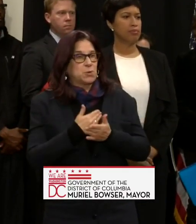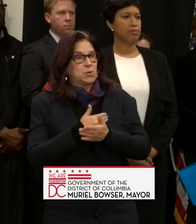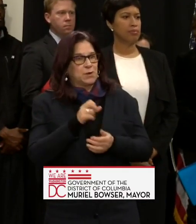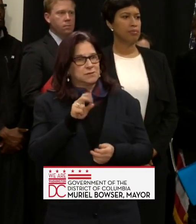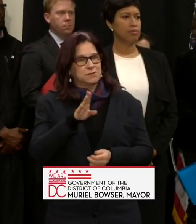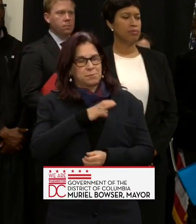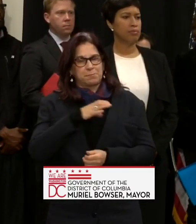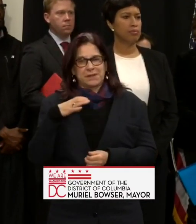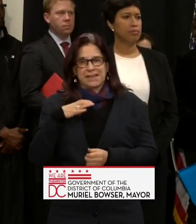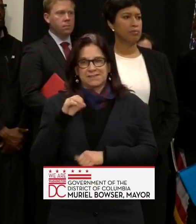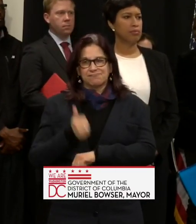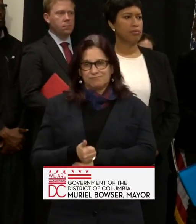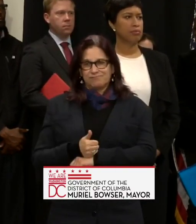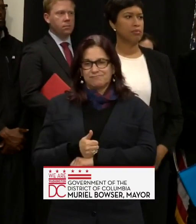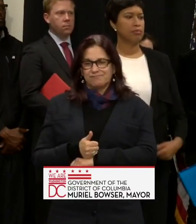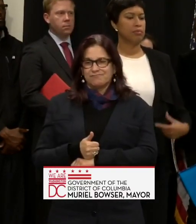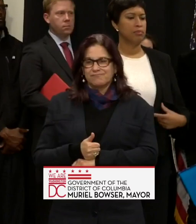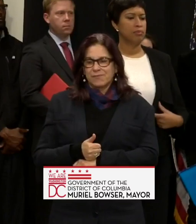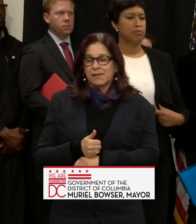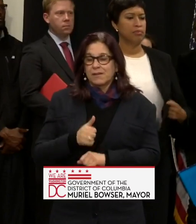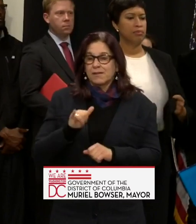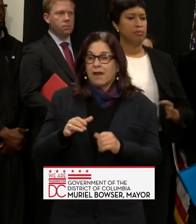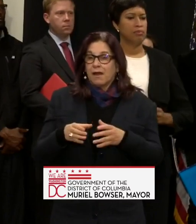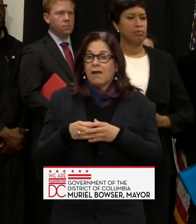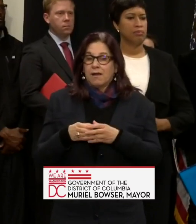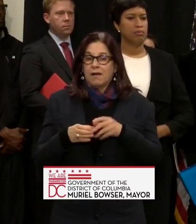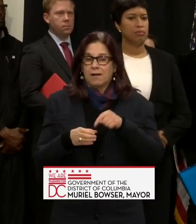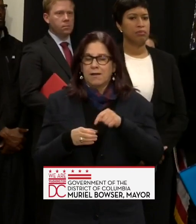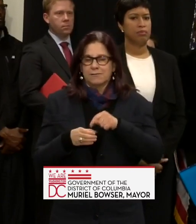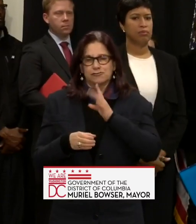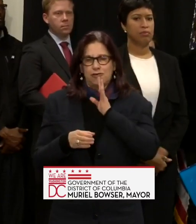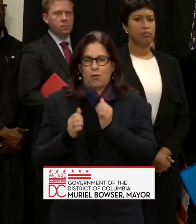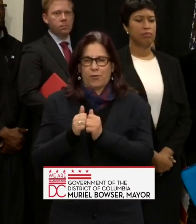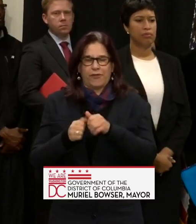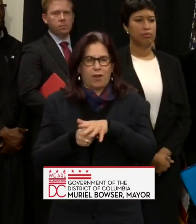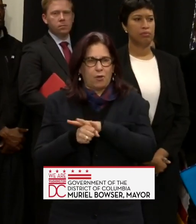RESIDENTS OF THE CITY AS WELL AS THE BUSINESSES IN THE CITY.